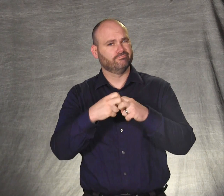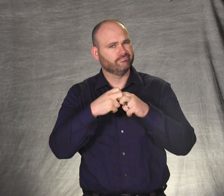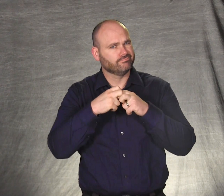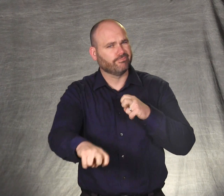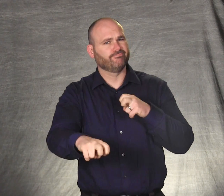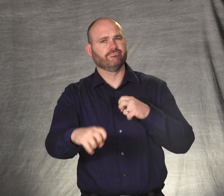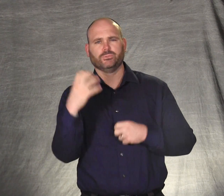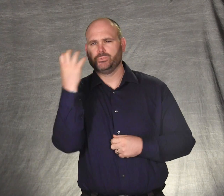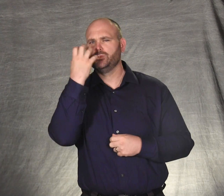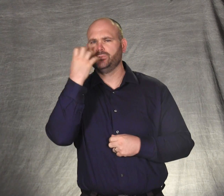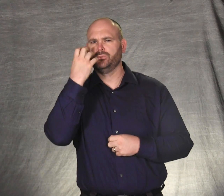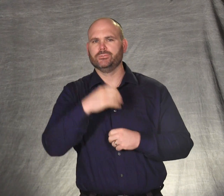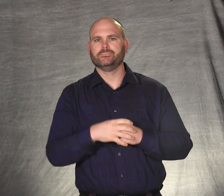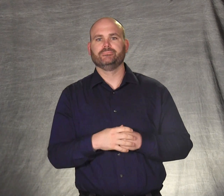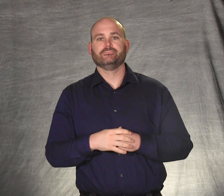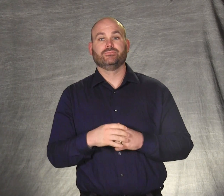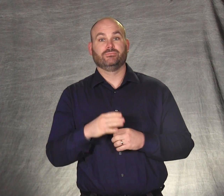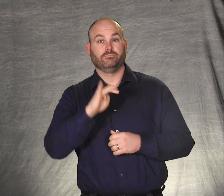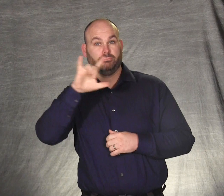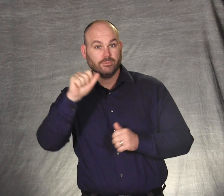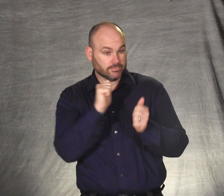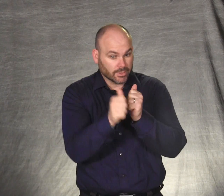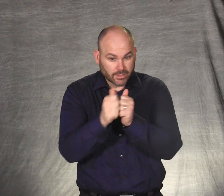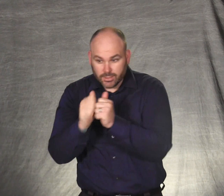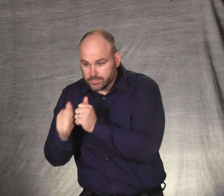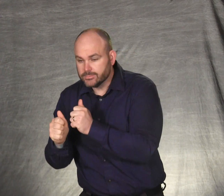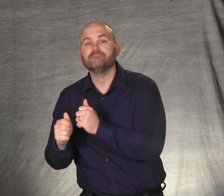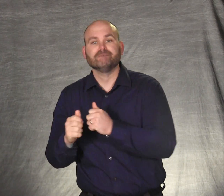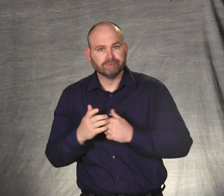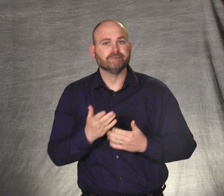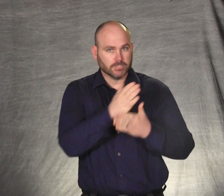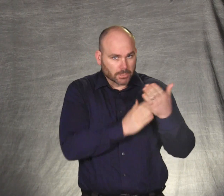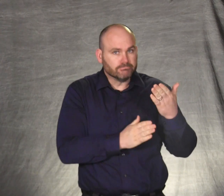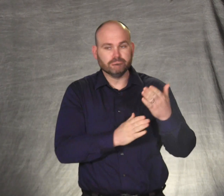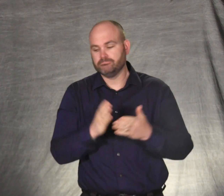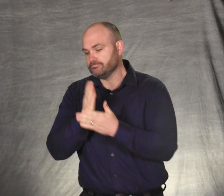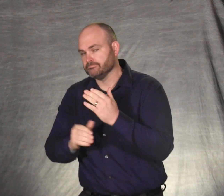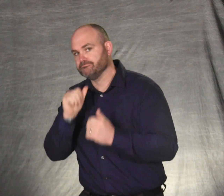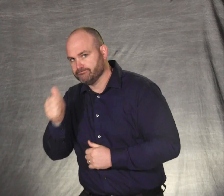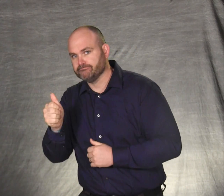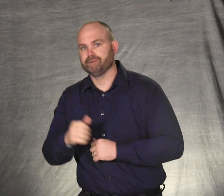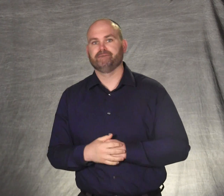and very difficult to get bills passed.